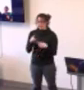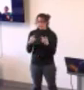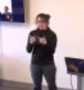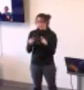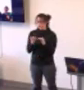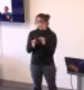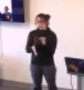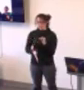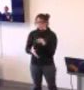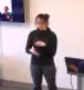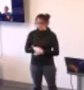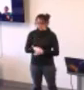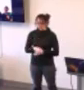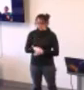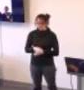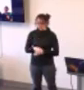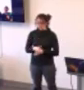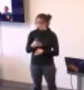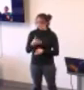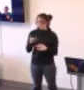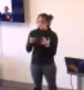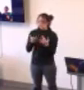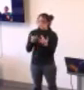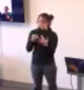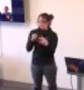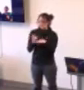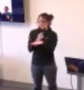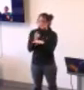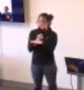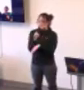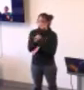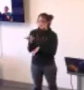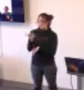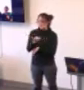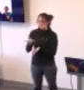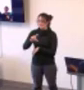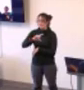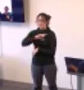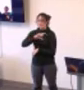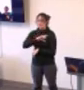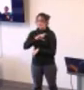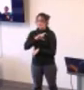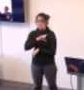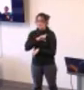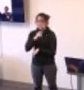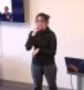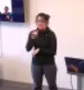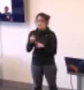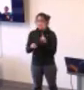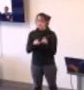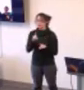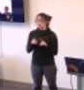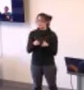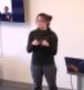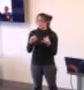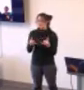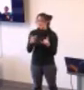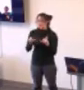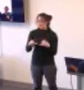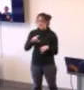In fact, through the use of a finger-spelling police officer. Who currently is the head of the Deaf and Hard